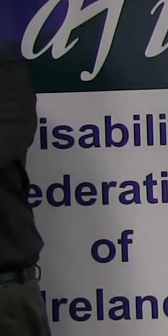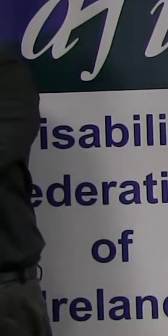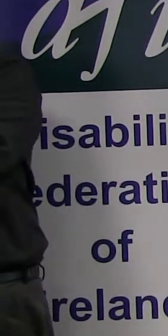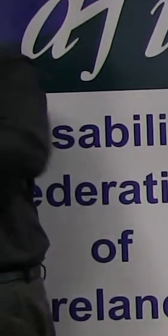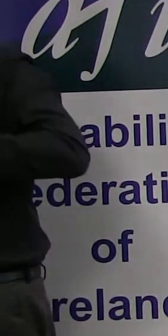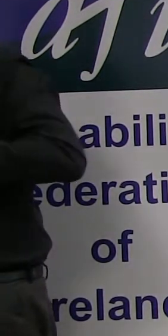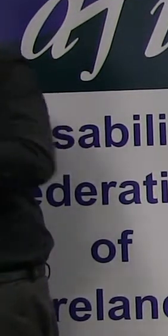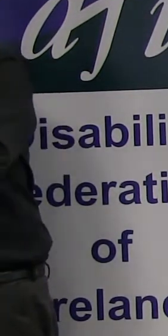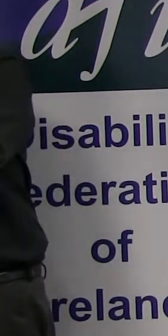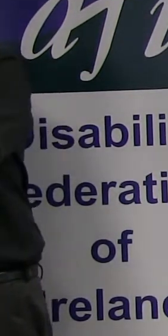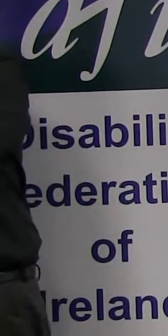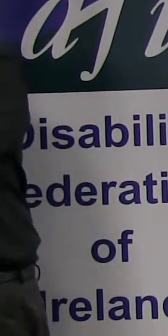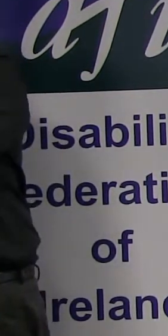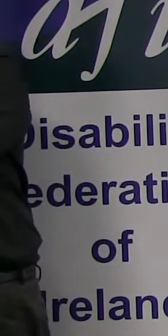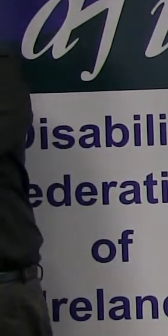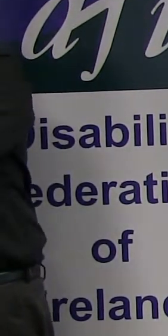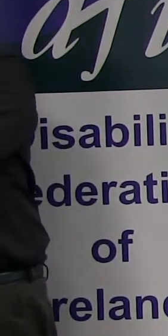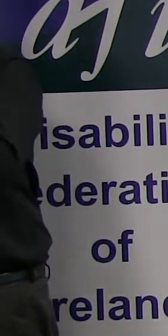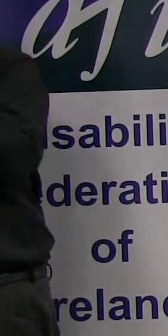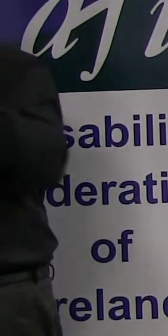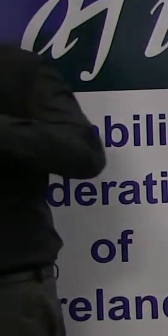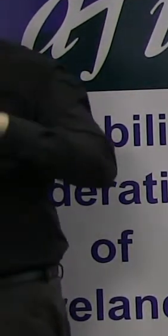a charitable purpose these are the beneficiaries that's where the money